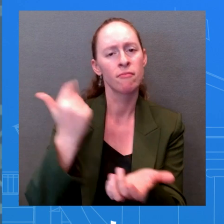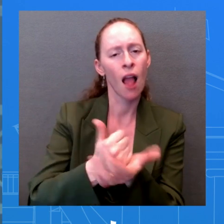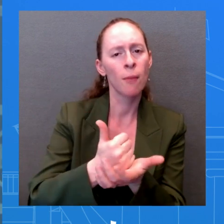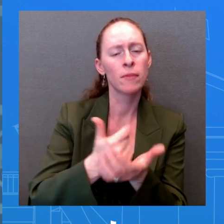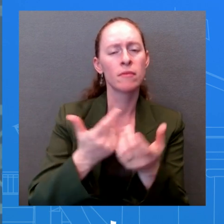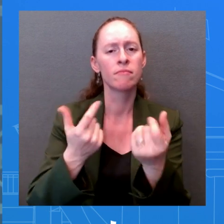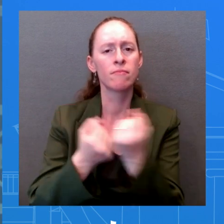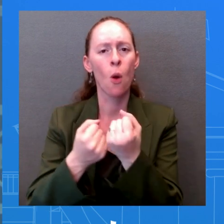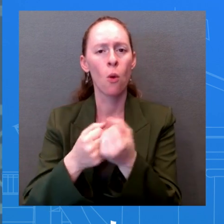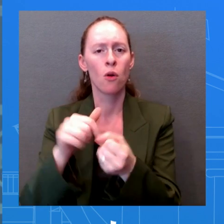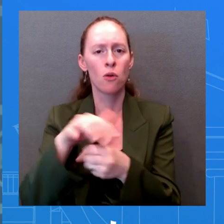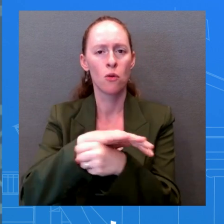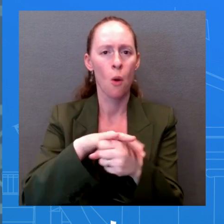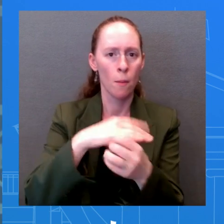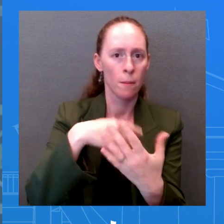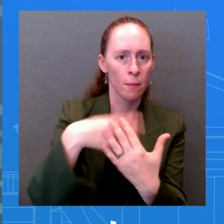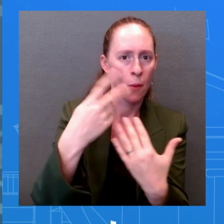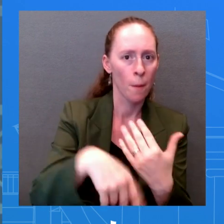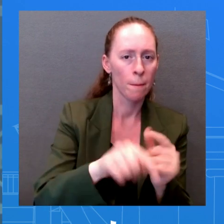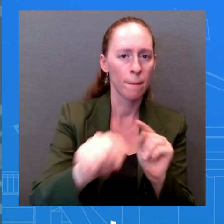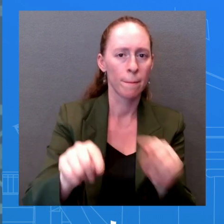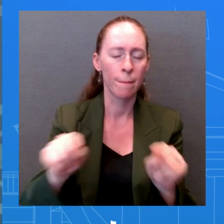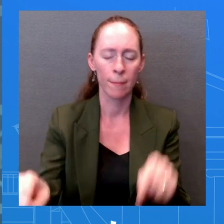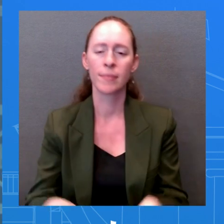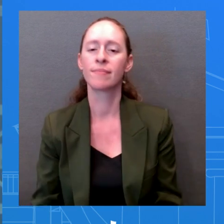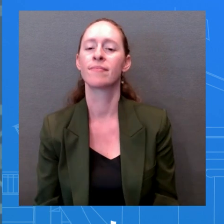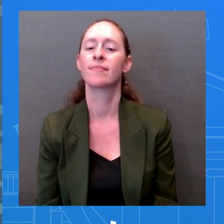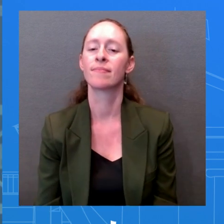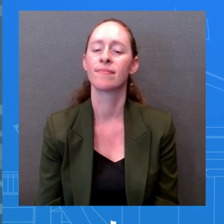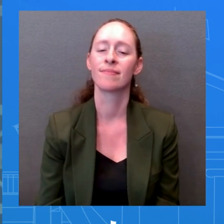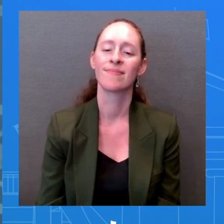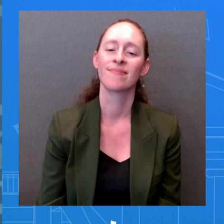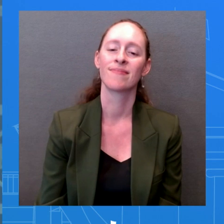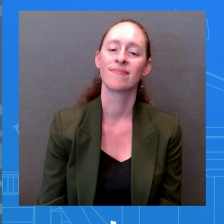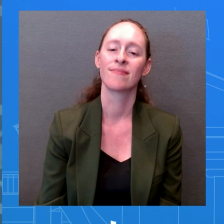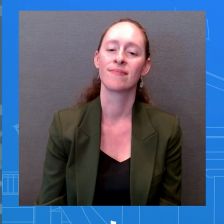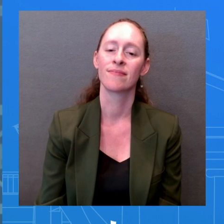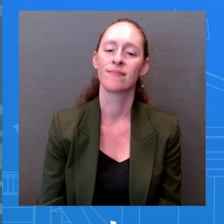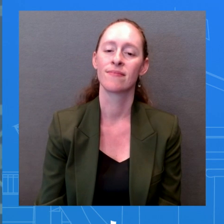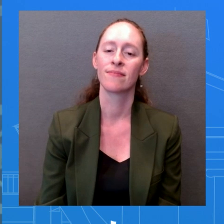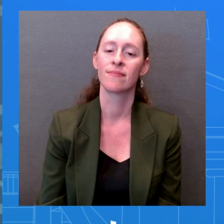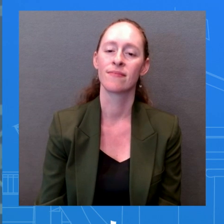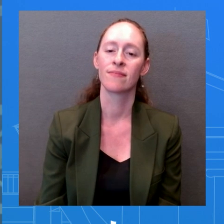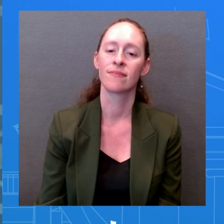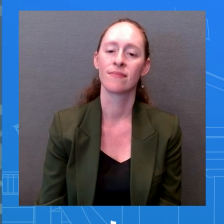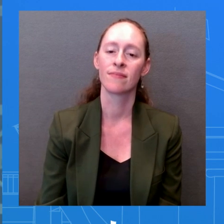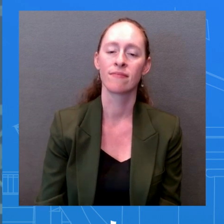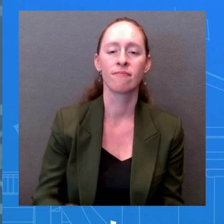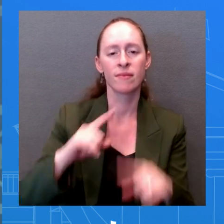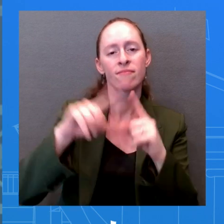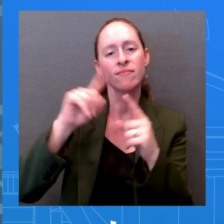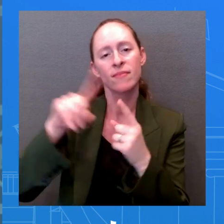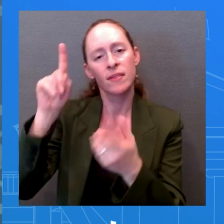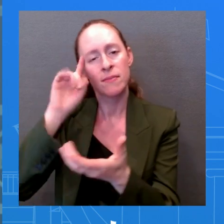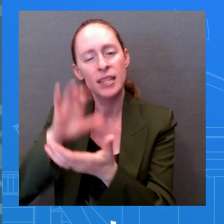led by interfaith America that YMCA and Habit- -- Habitat for Humanity are launching "A Nation of Bridge Builders,"